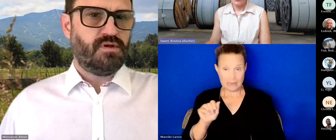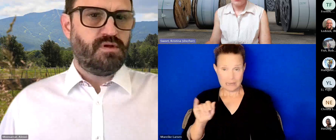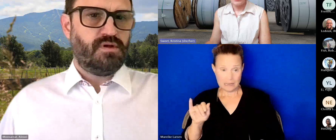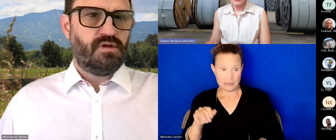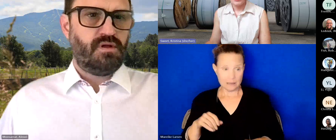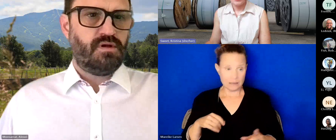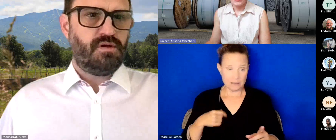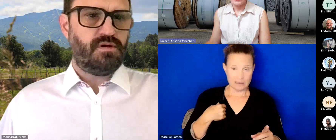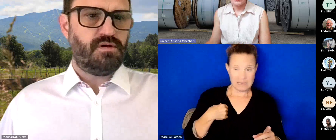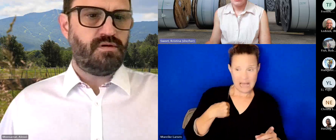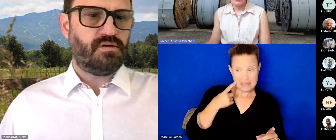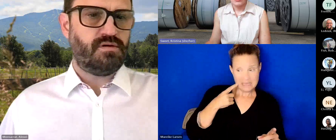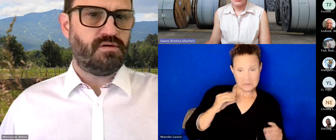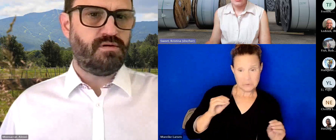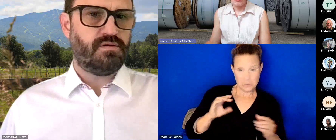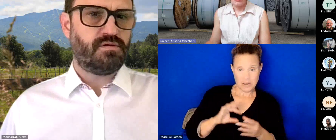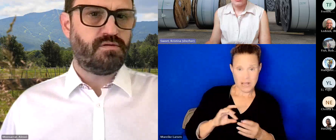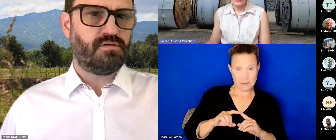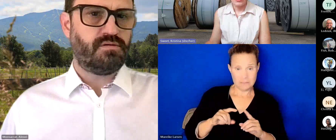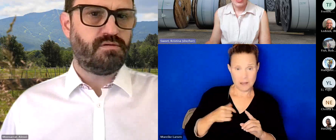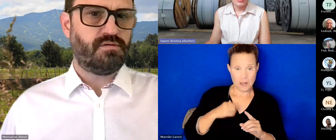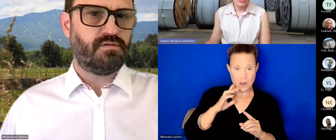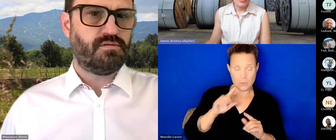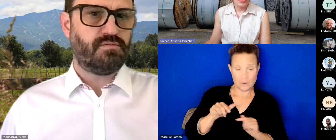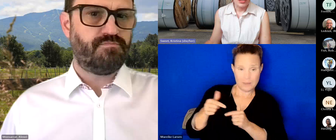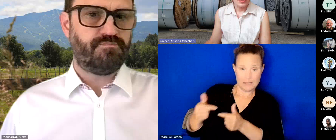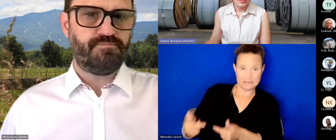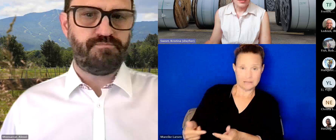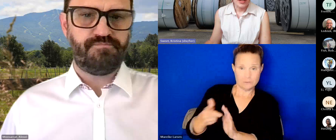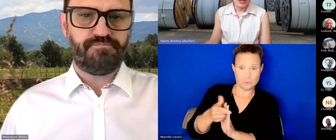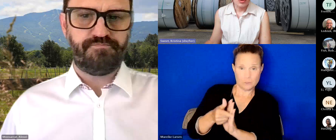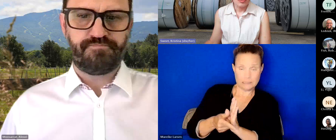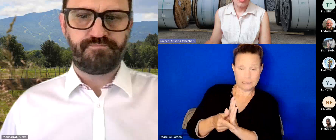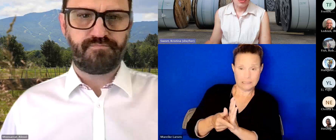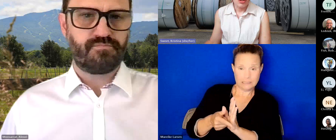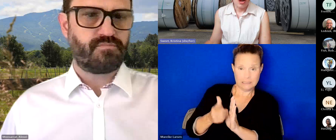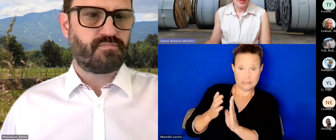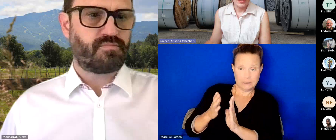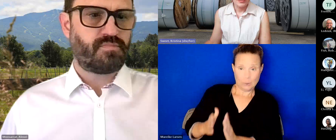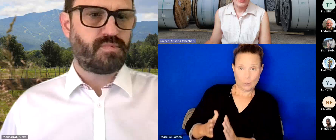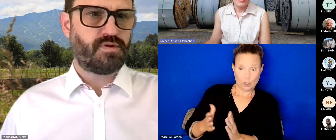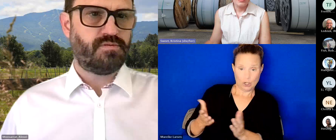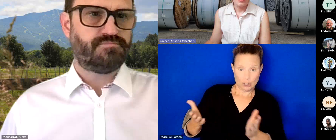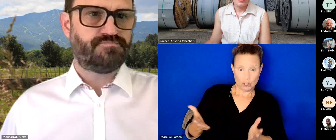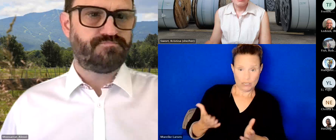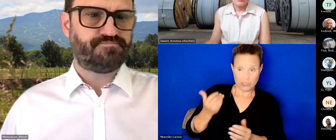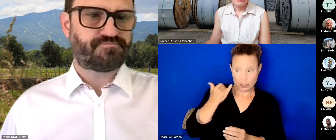I'm going to guess we have no comment, but I'm going to pass this off to our legal counsel if she is available for comment.